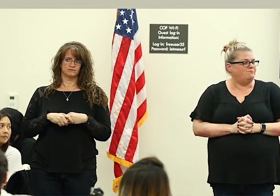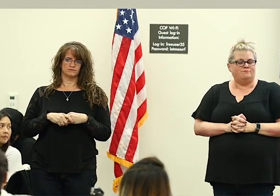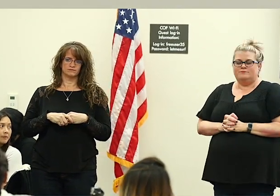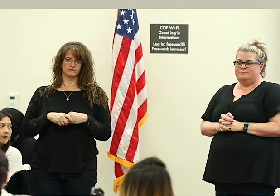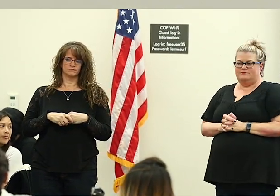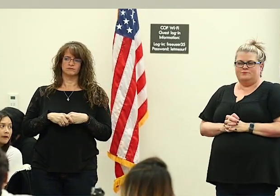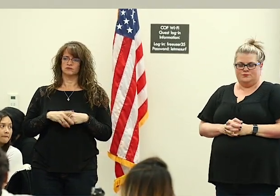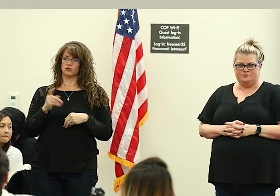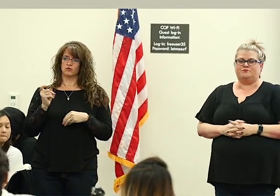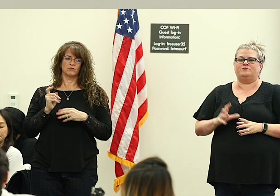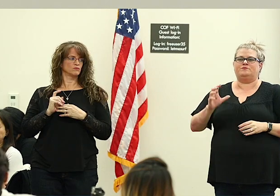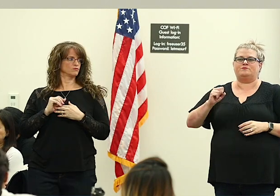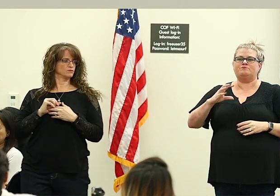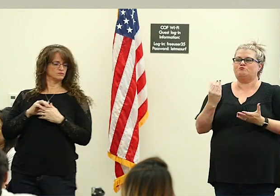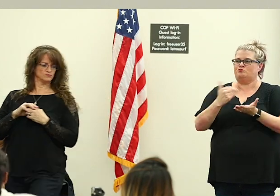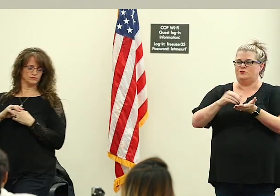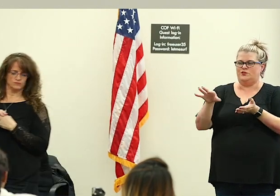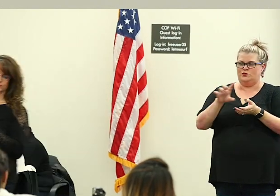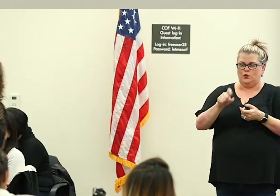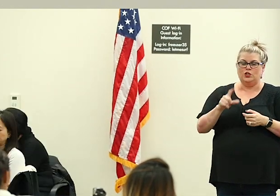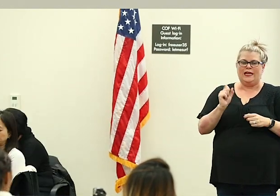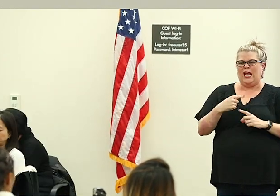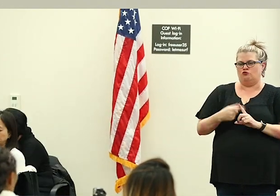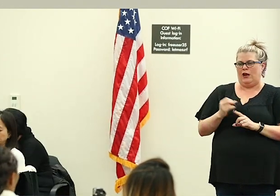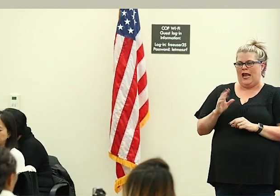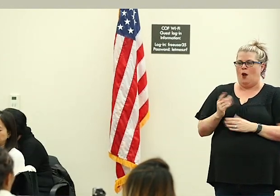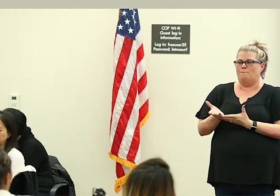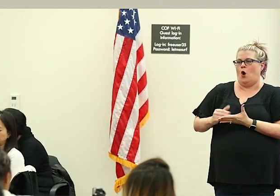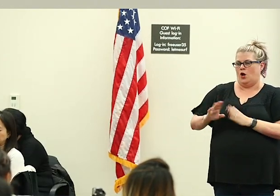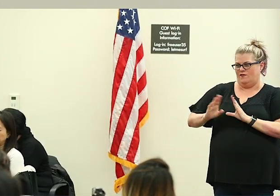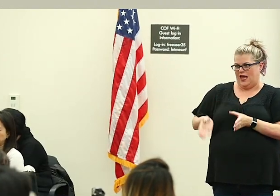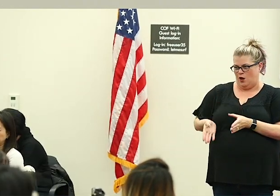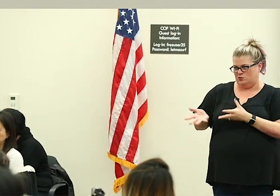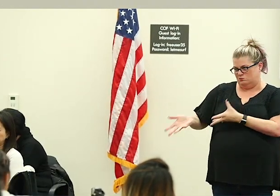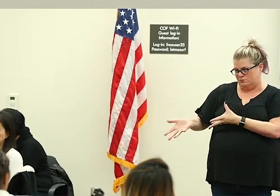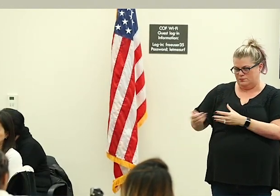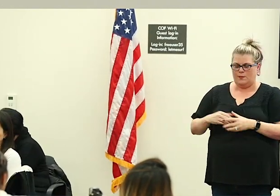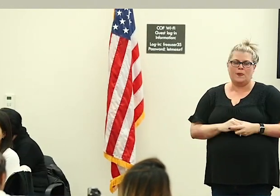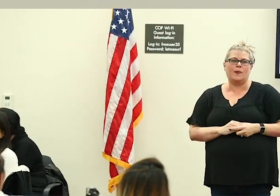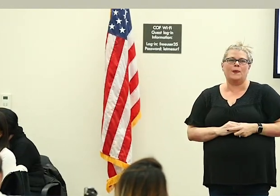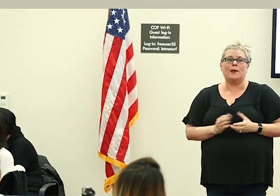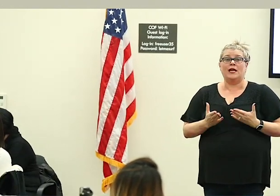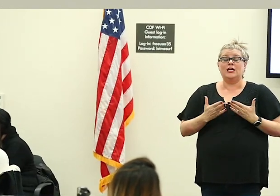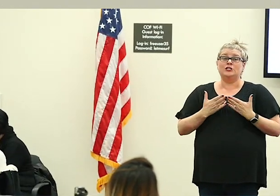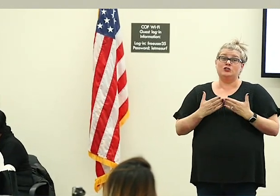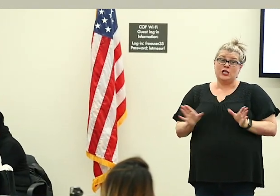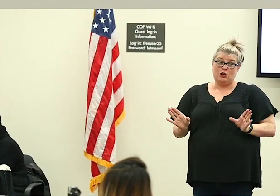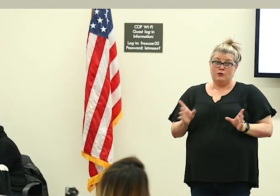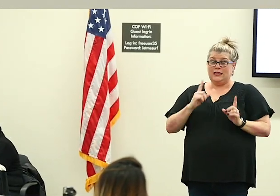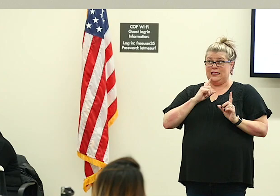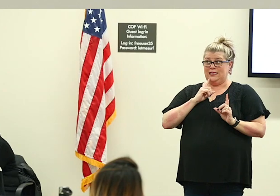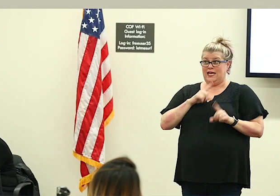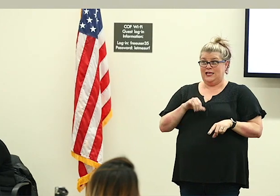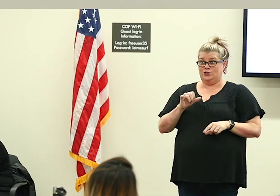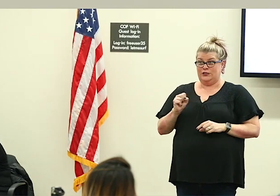So the question is, can you rent out just part of the house. And generally the answer to that is no.